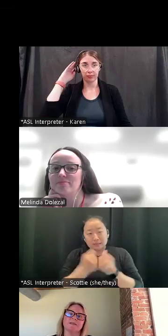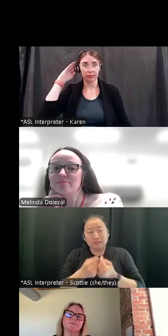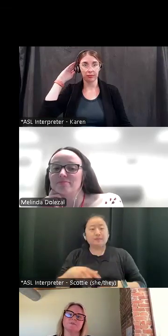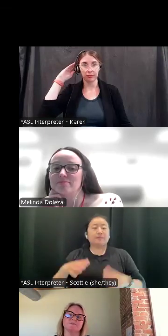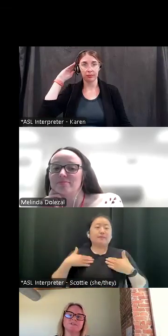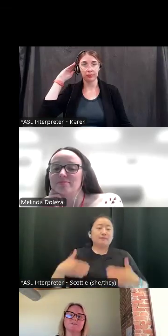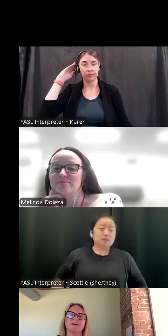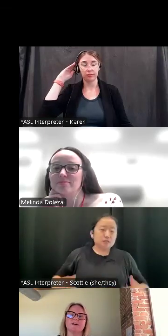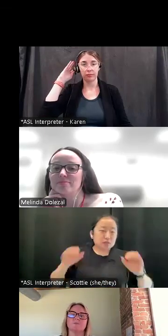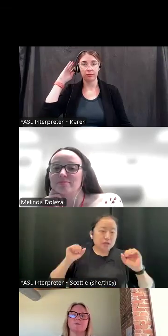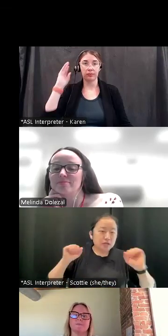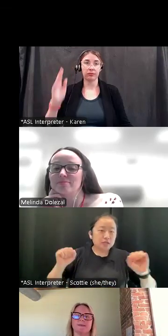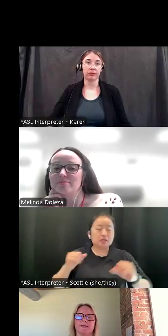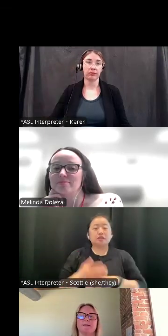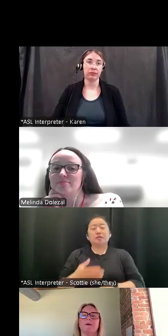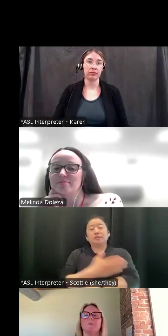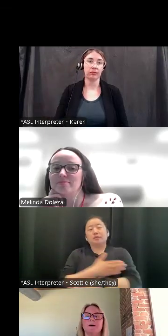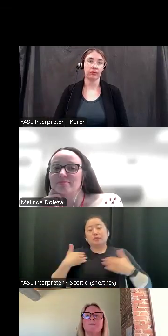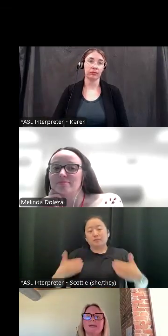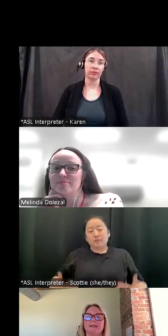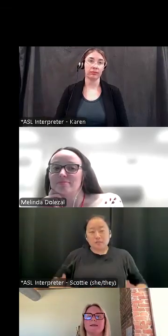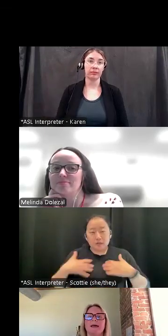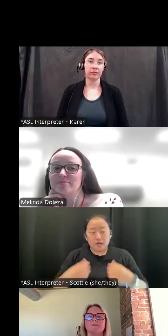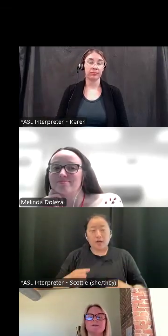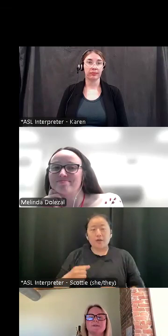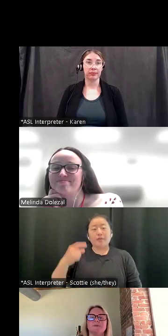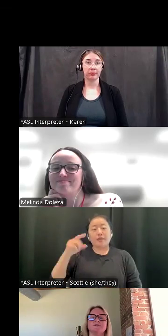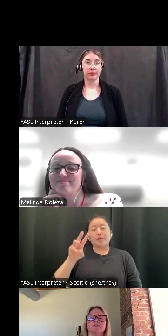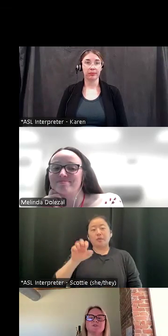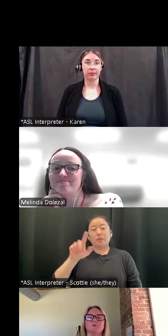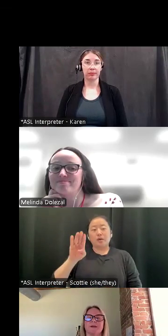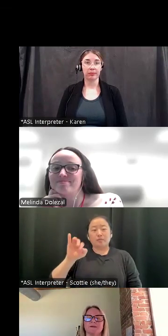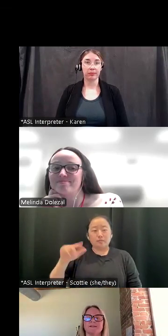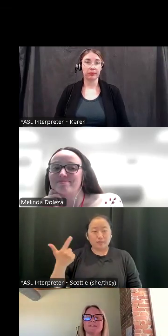It improves your physical health, well-being, as well as it builds social awareness,